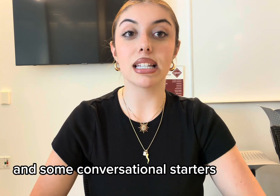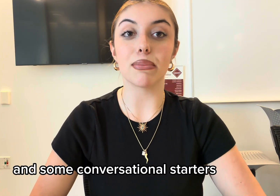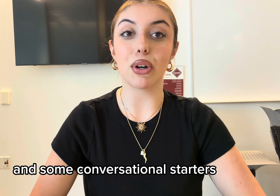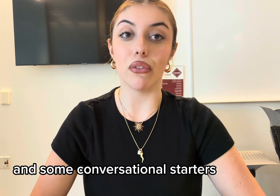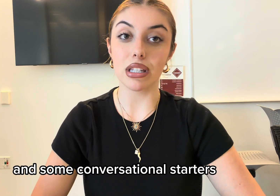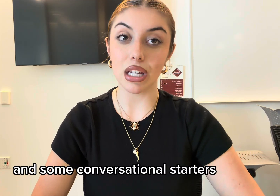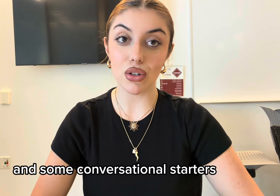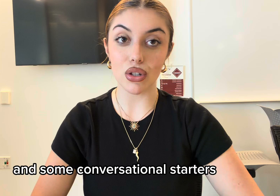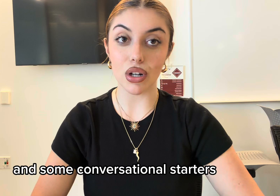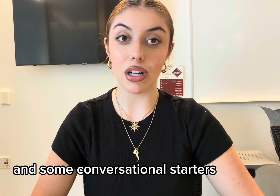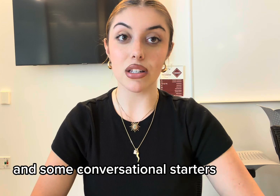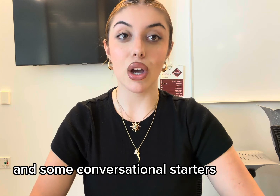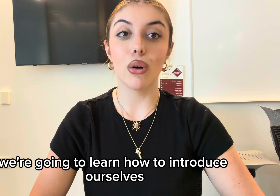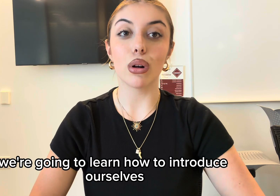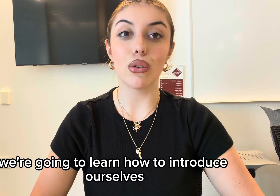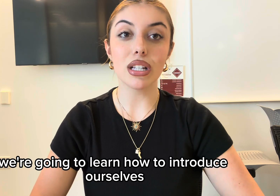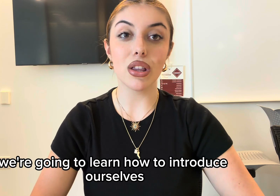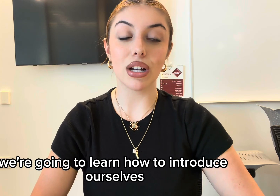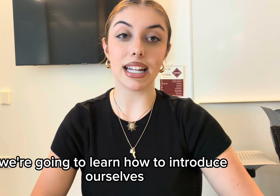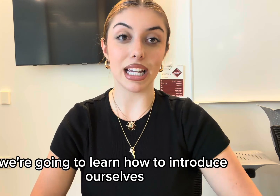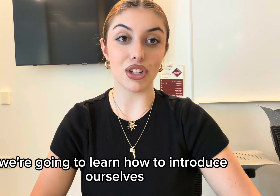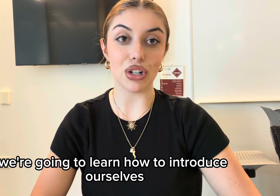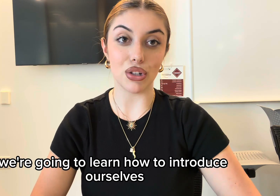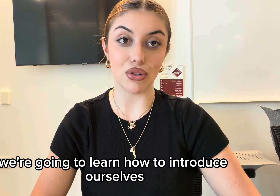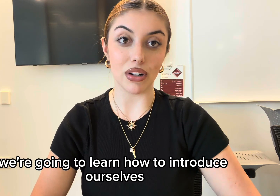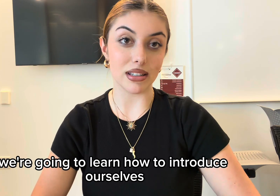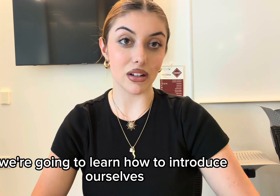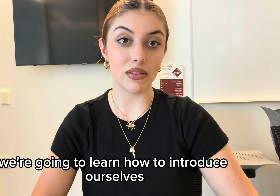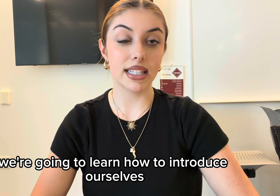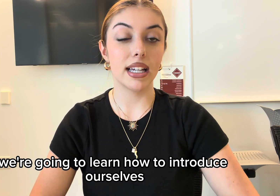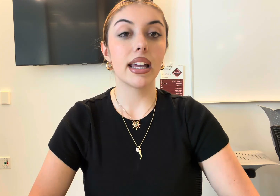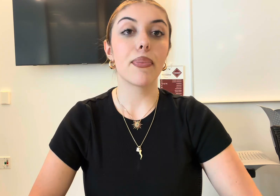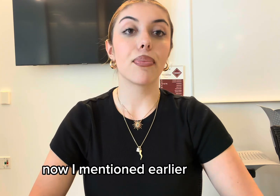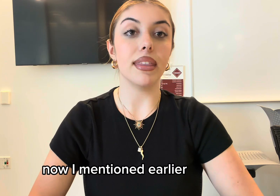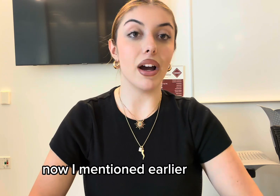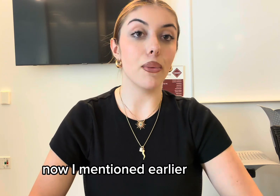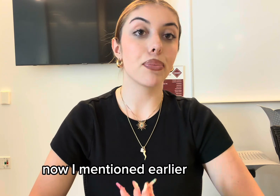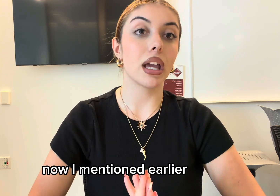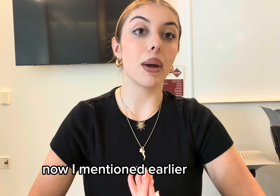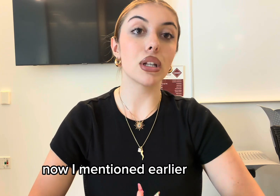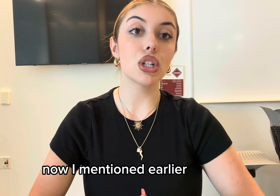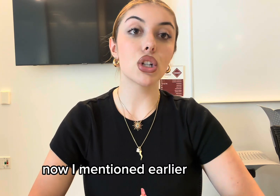and some conversational starters, we're going to learn how to introduce ourselves. Now, I mentioned